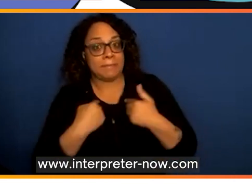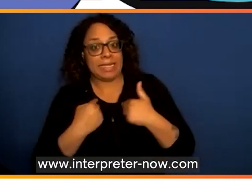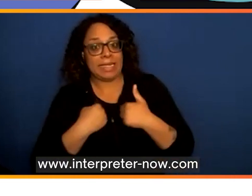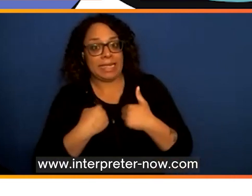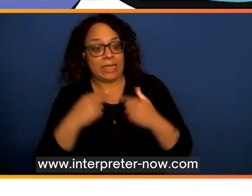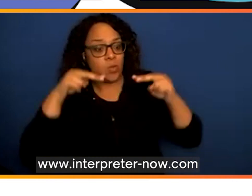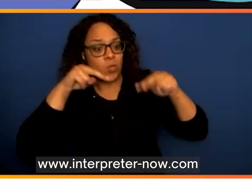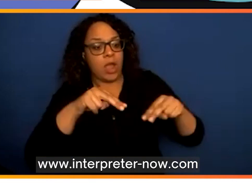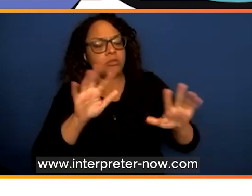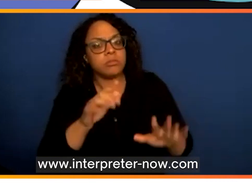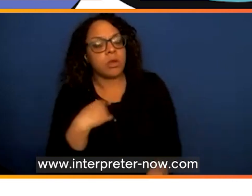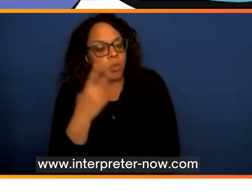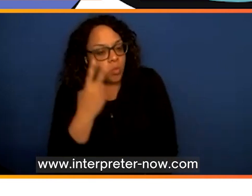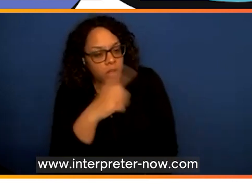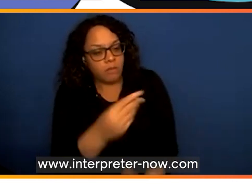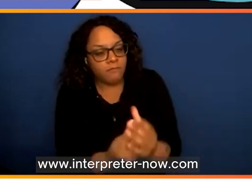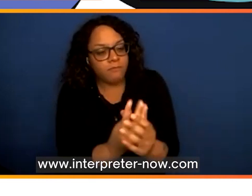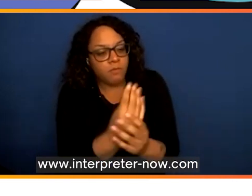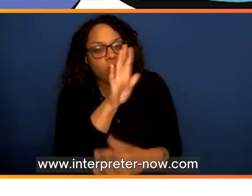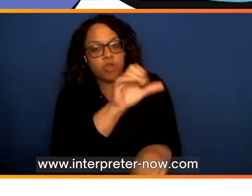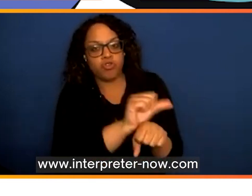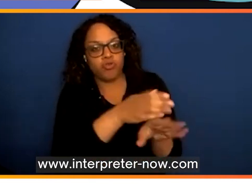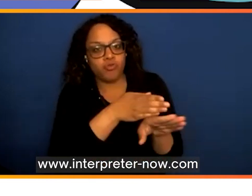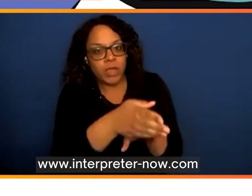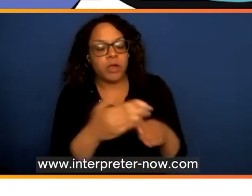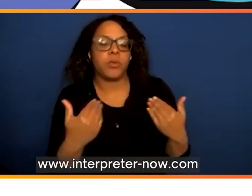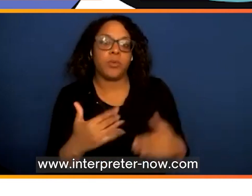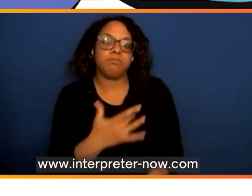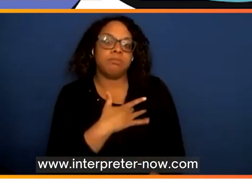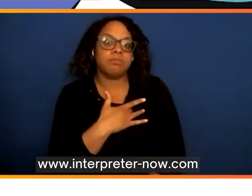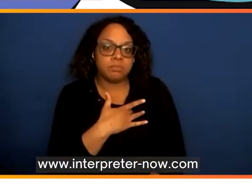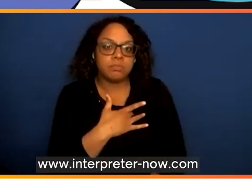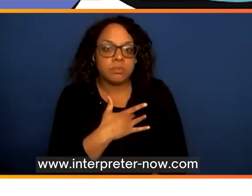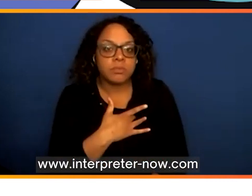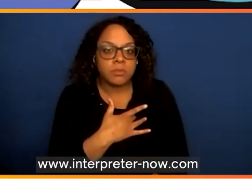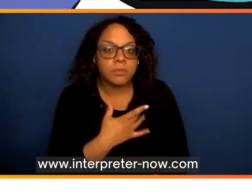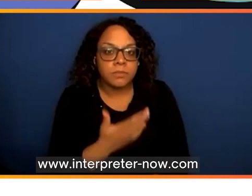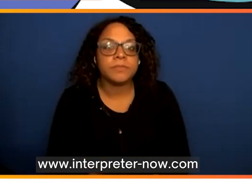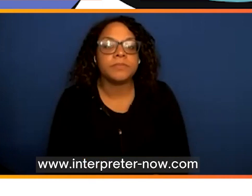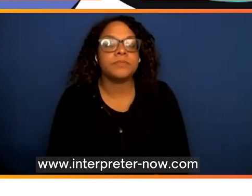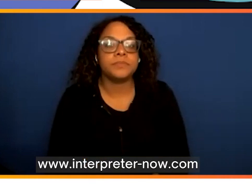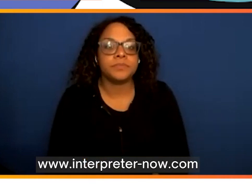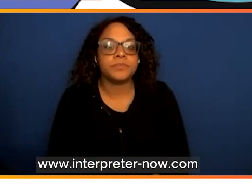them flourish in their career. It was really profound for me, and again, no pat on the